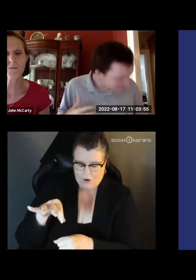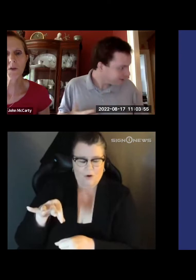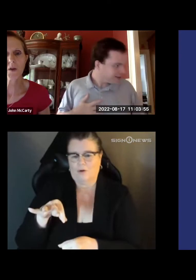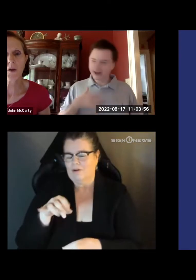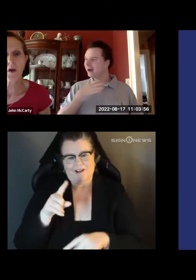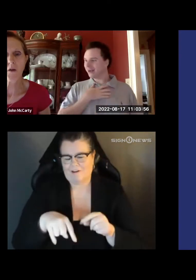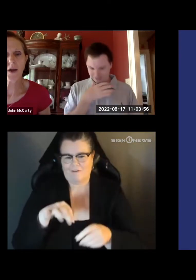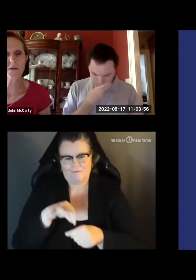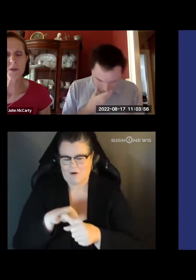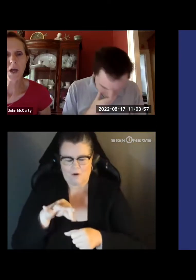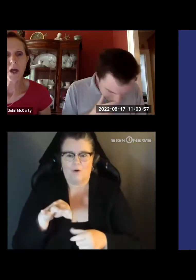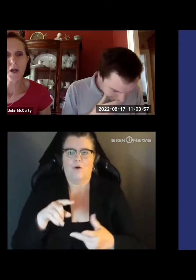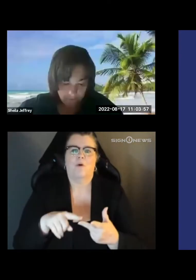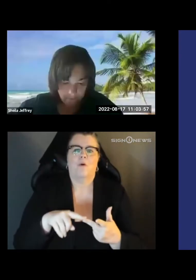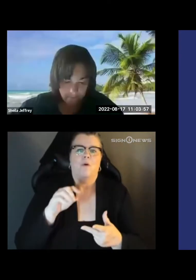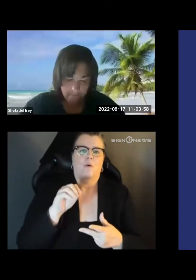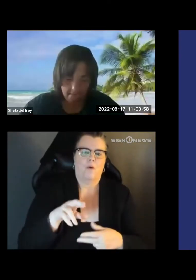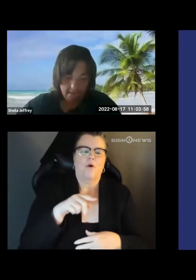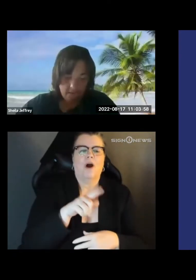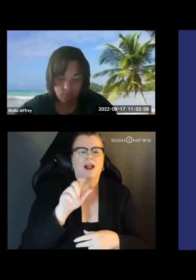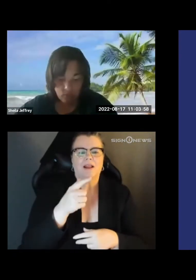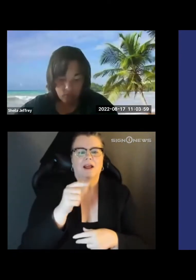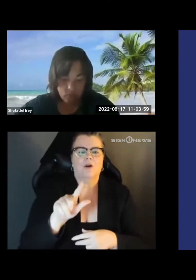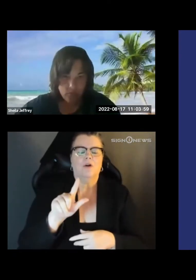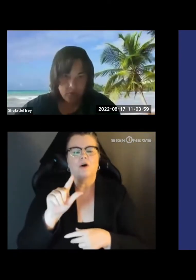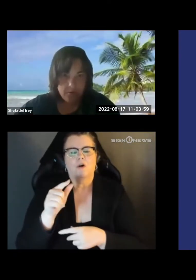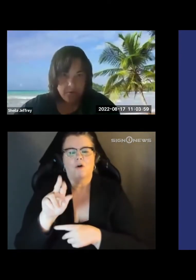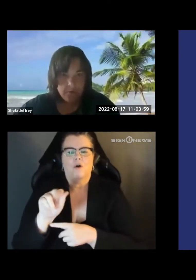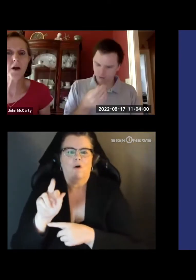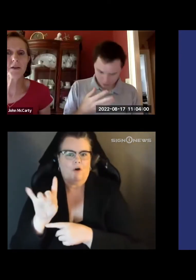all right John's voice John